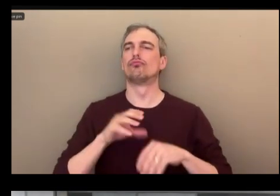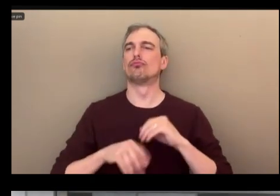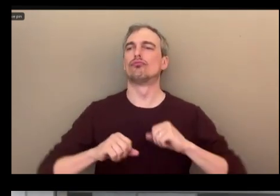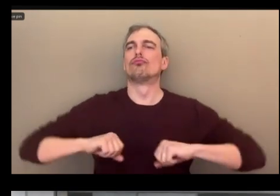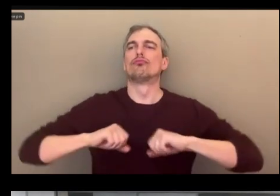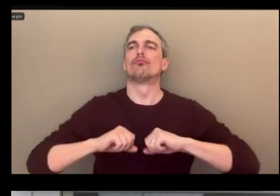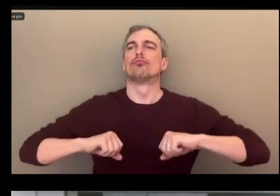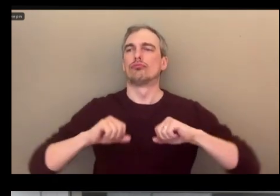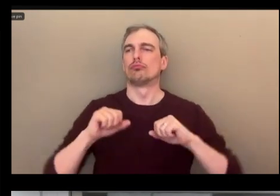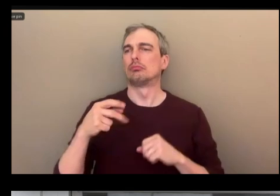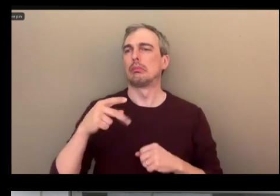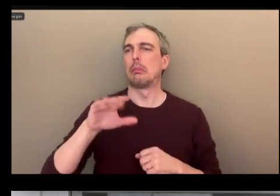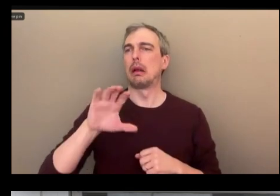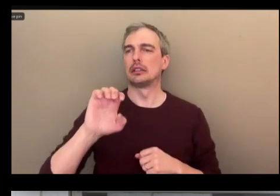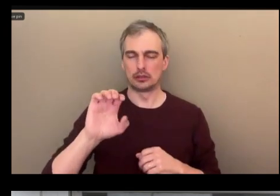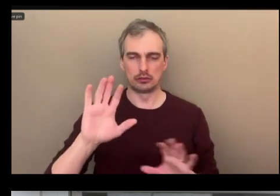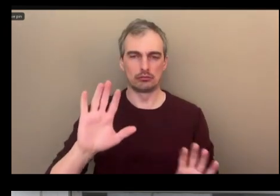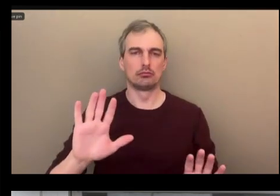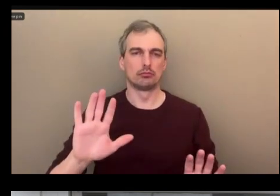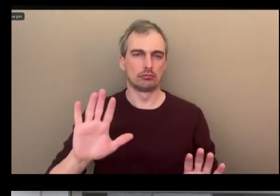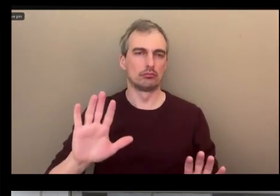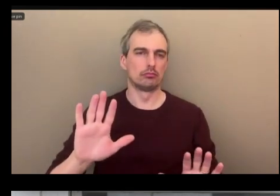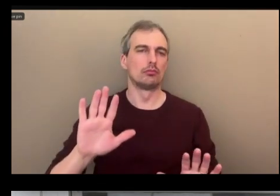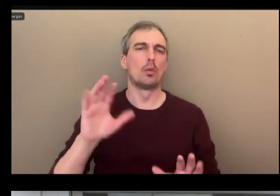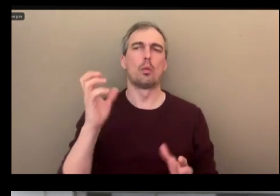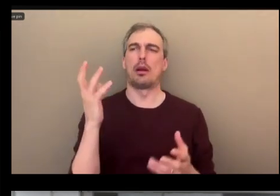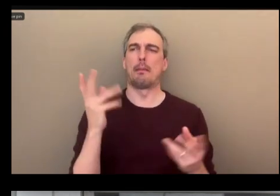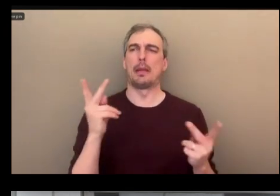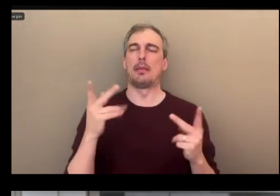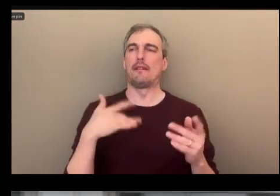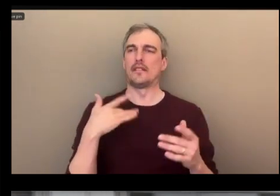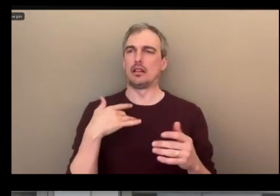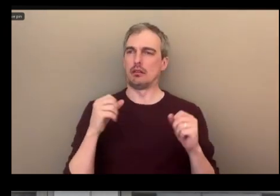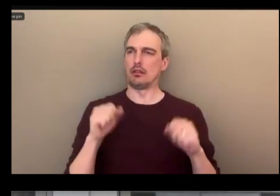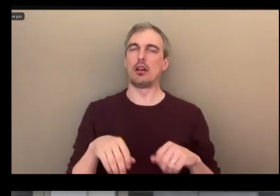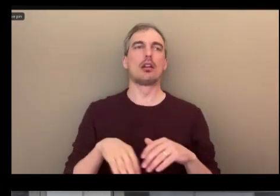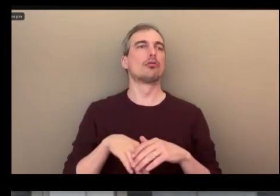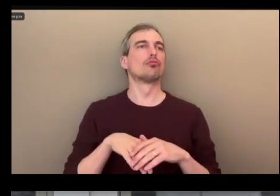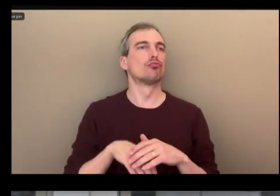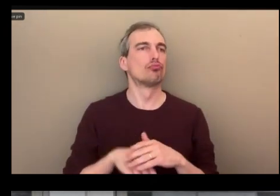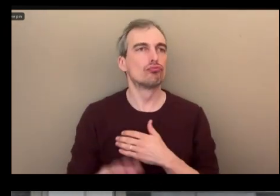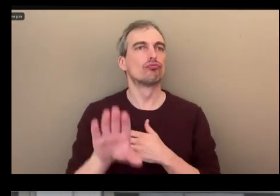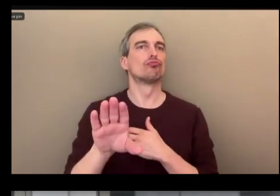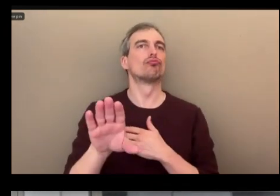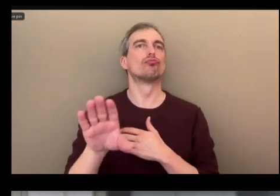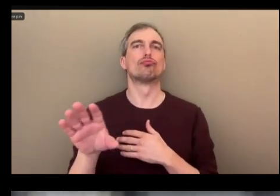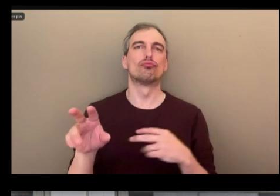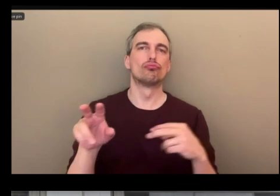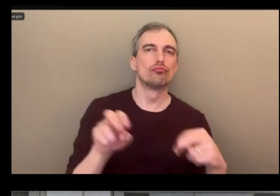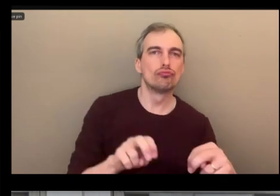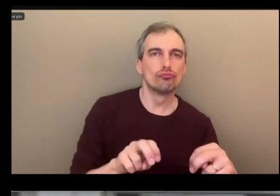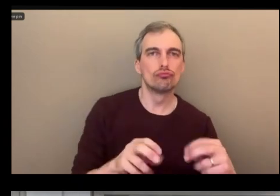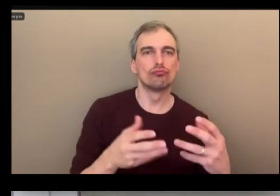That's really, really important. The other thing is, with this lab space -- is how we're utilizing it.